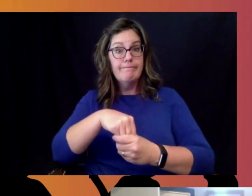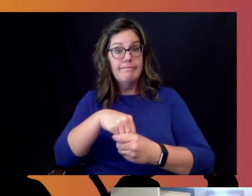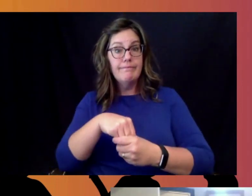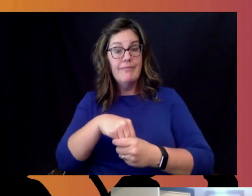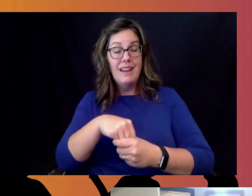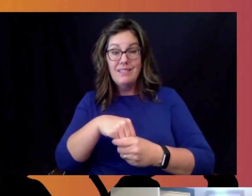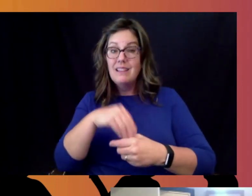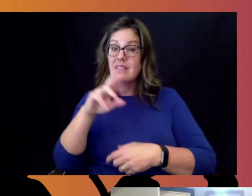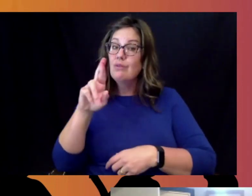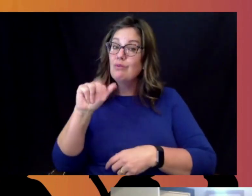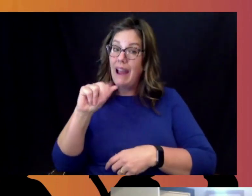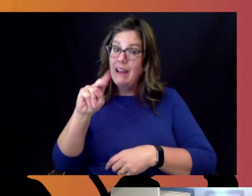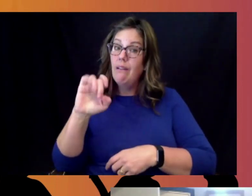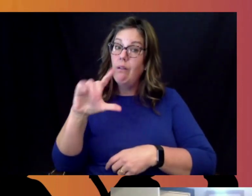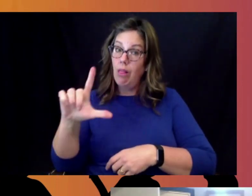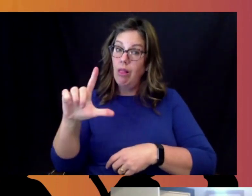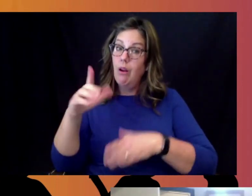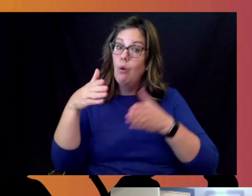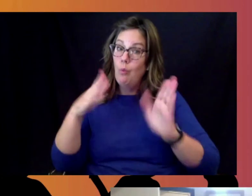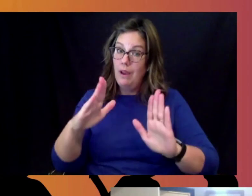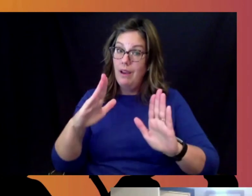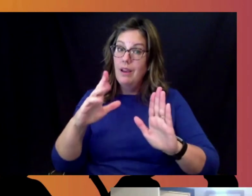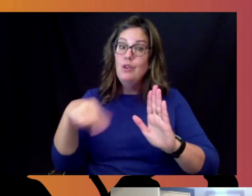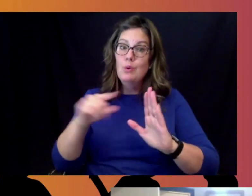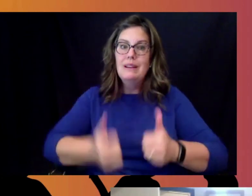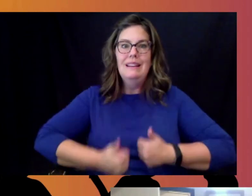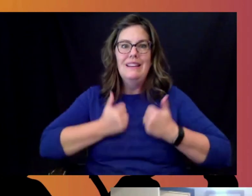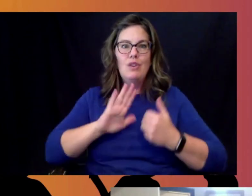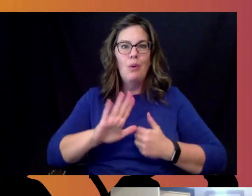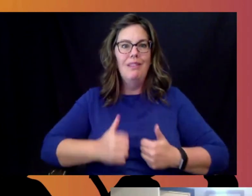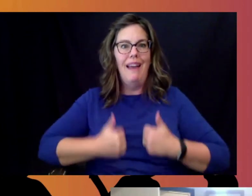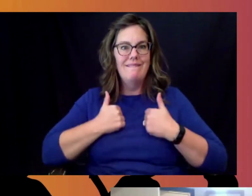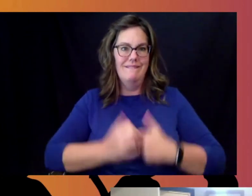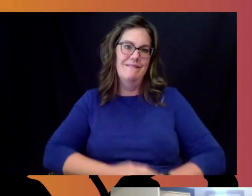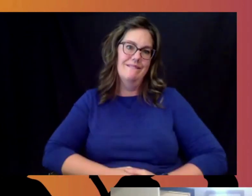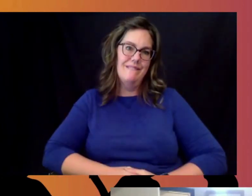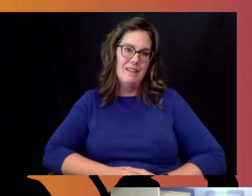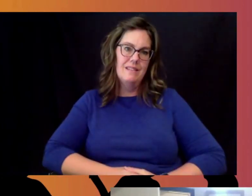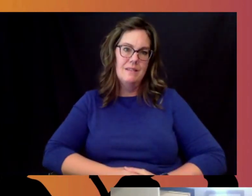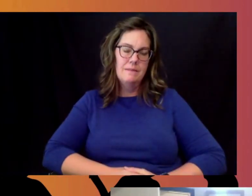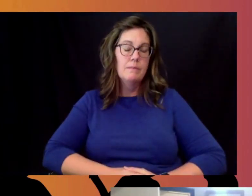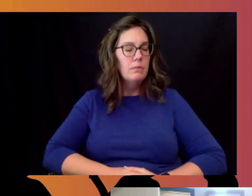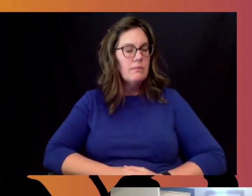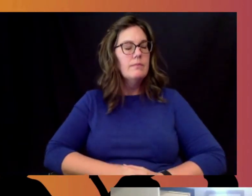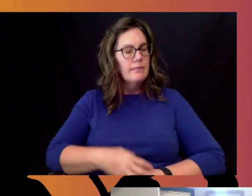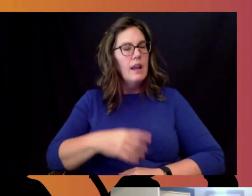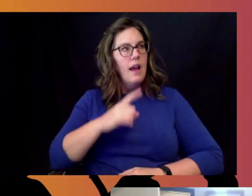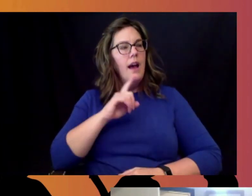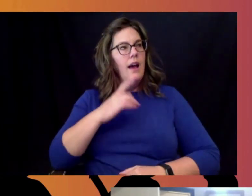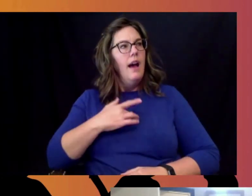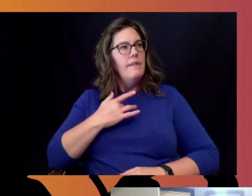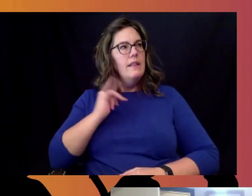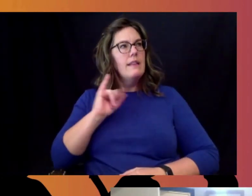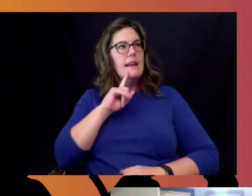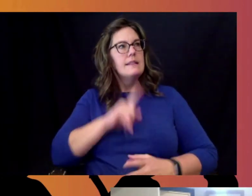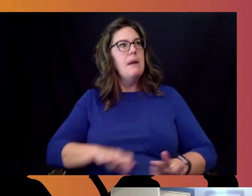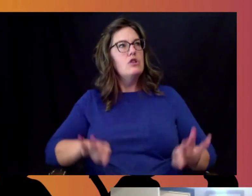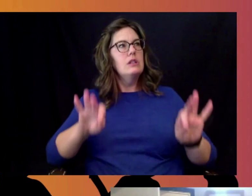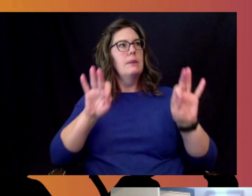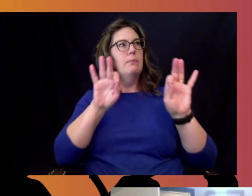your life yeah i feel like that is especially important especially for young black women